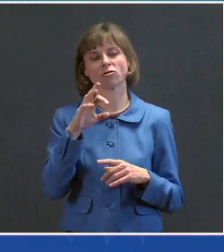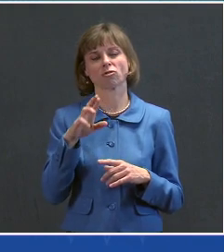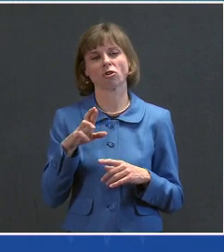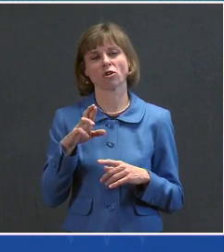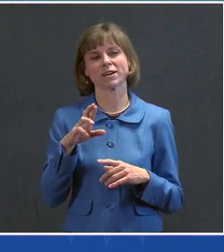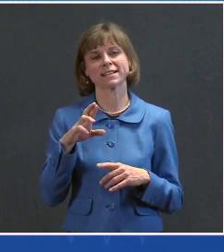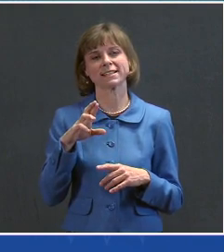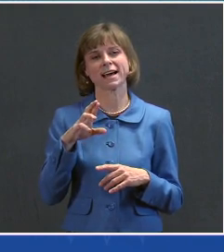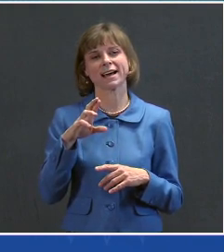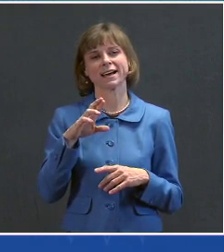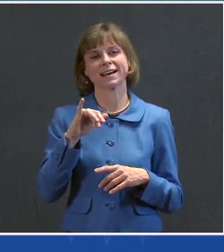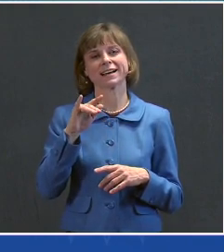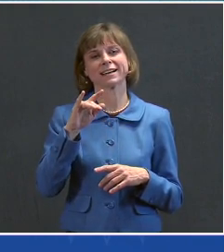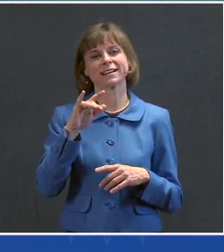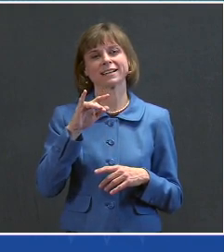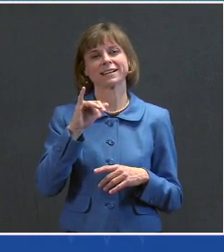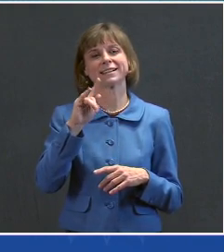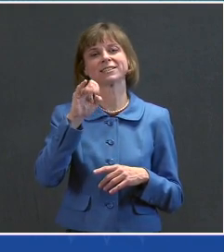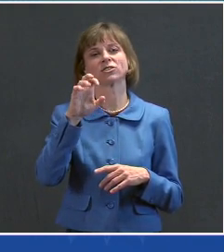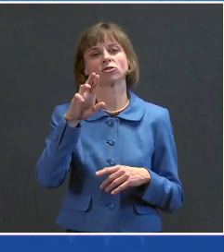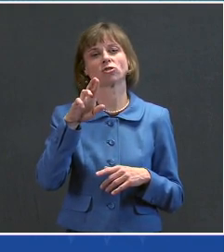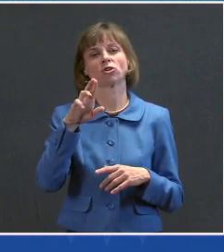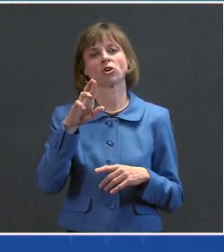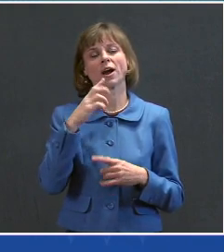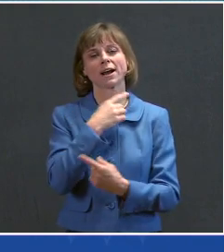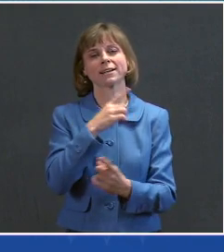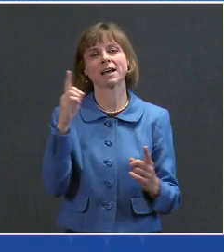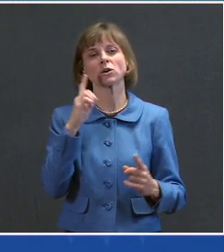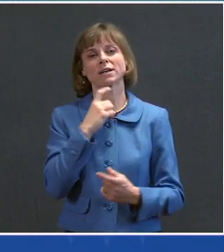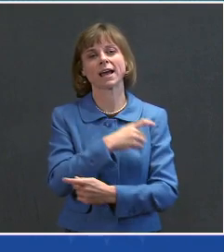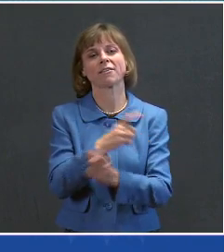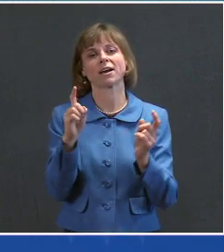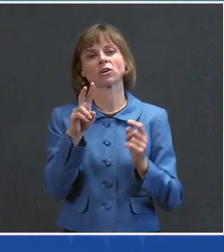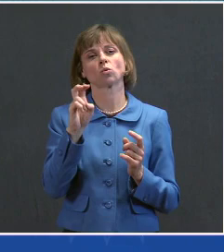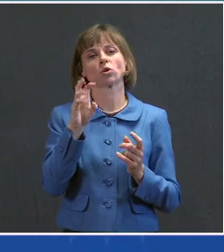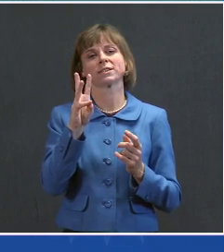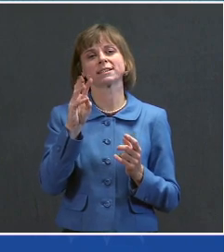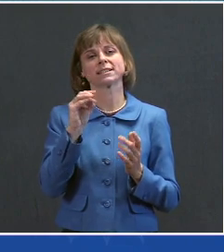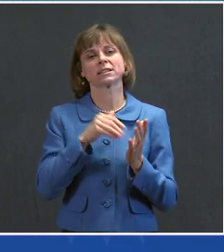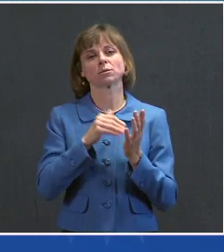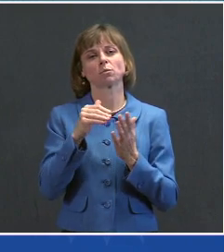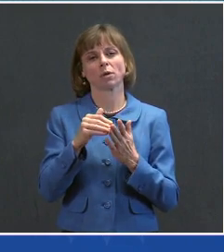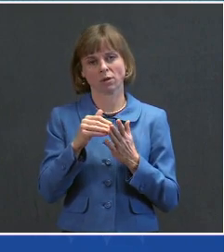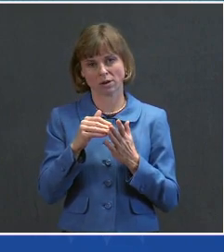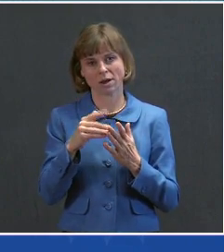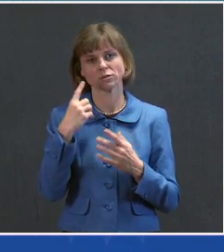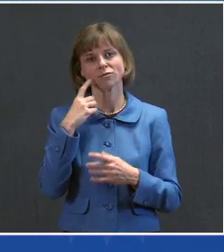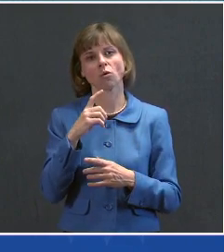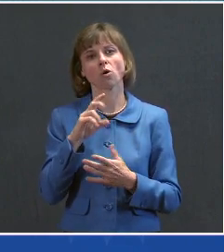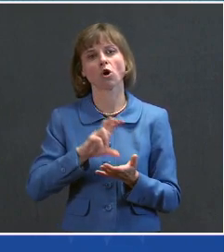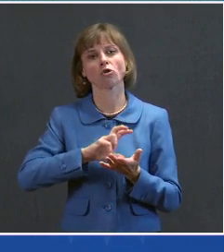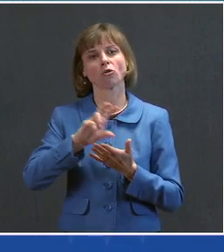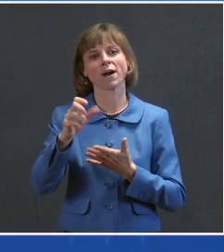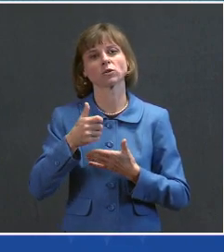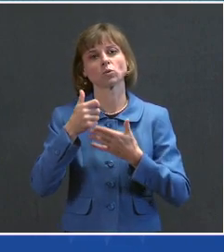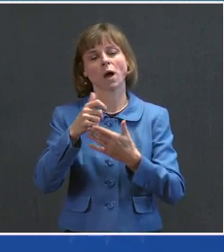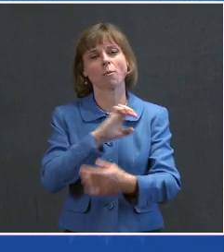it's giving out more than $260 million in grants to help coal production states create green energy jobs. Is the White House launching any programs